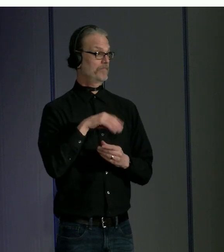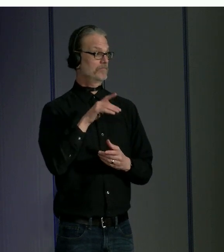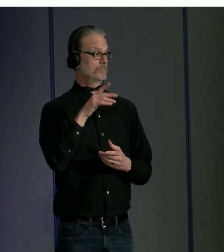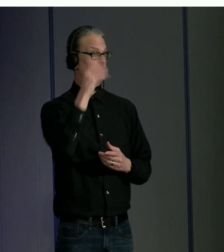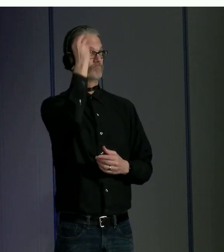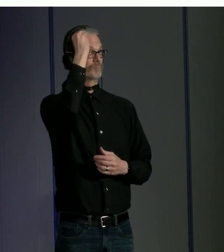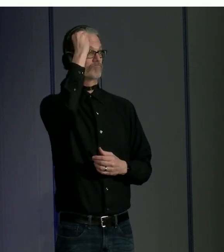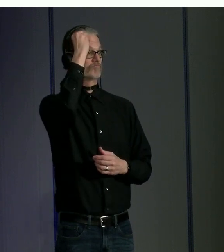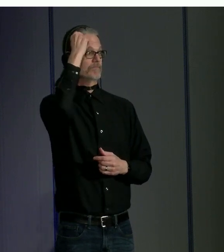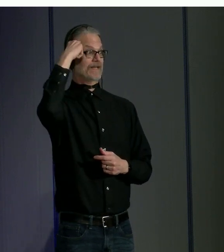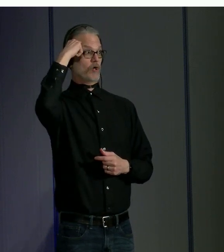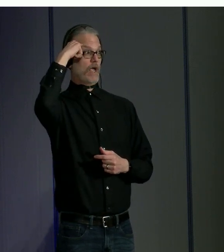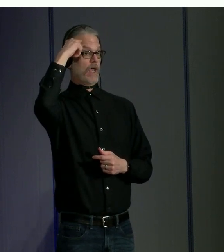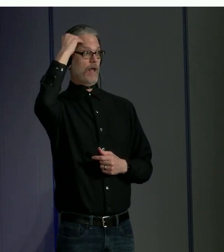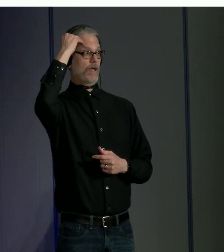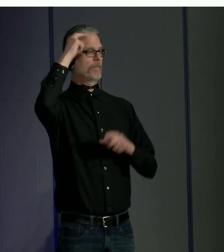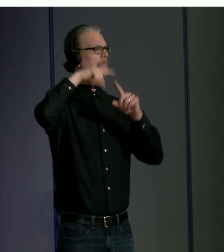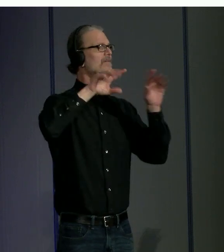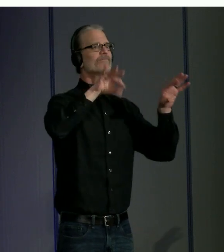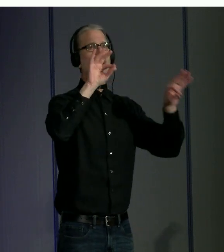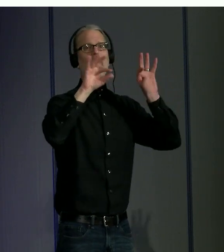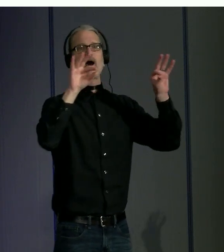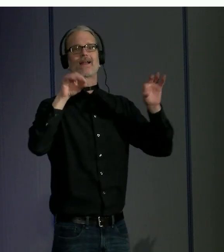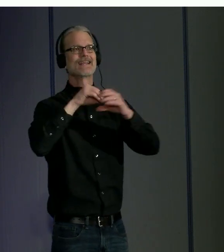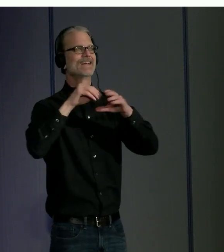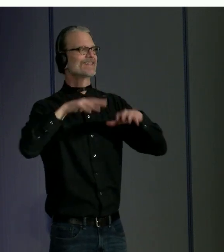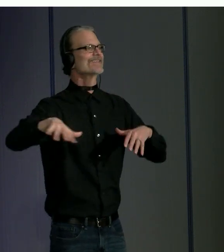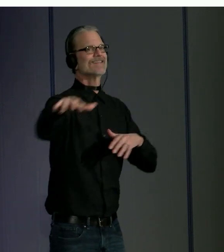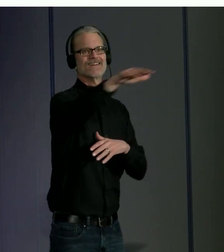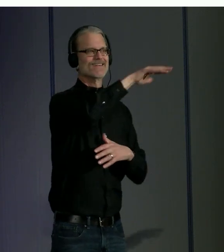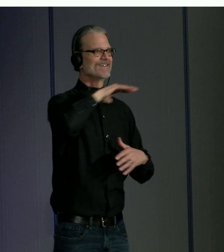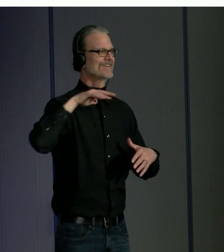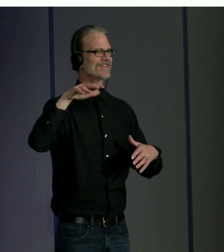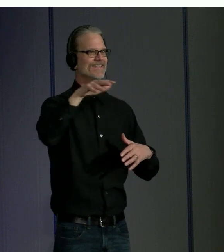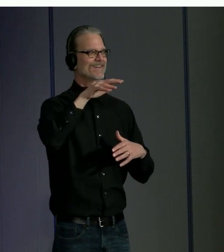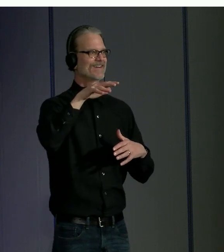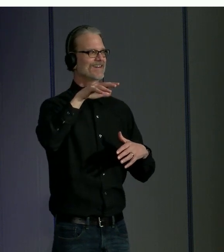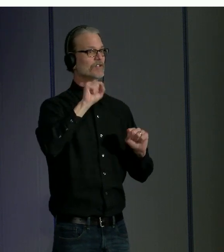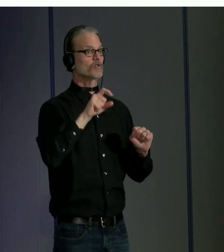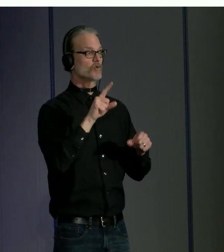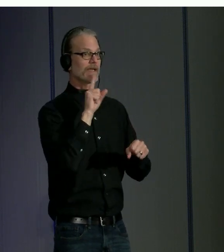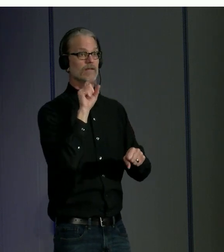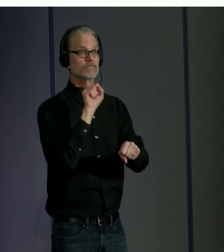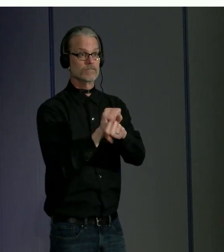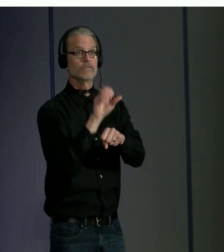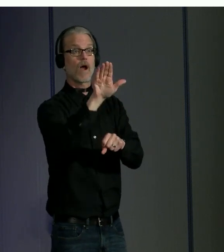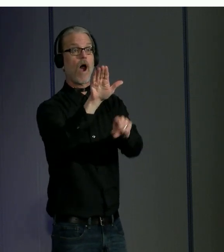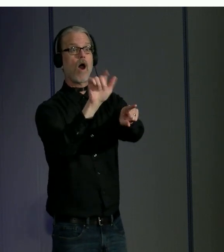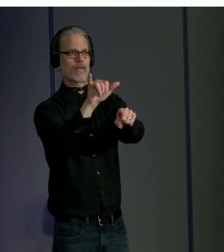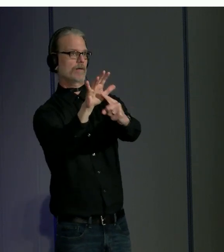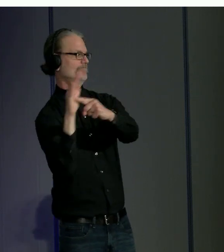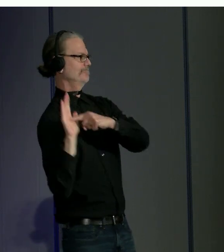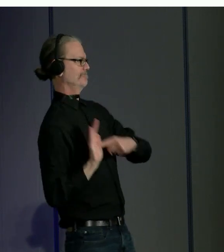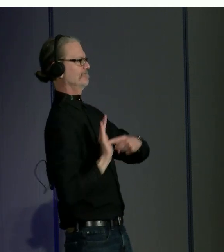But then find those prototypes in the wild so that your stakeholders can take that quote-unquote